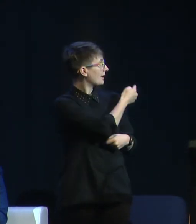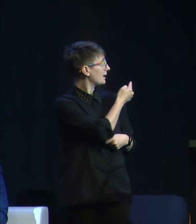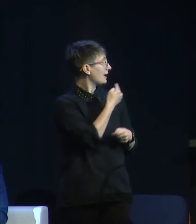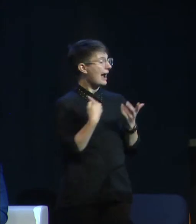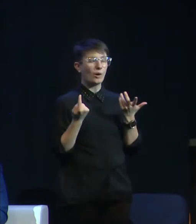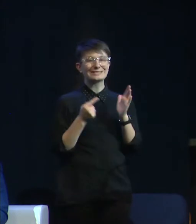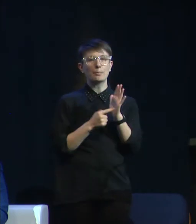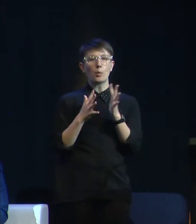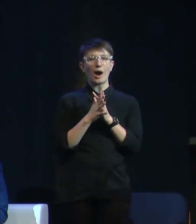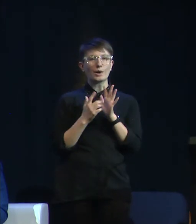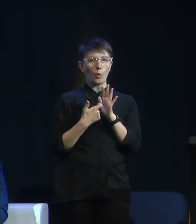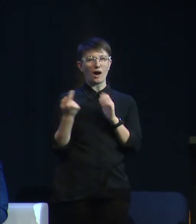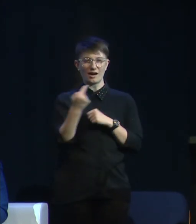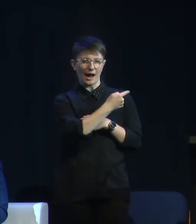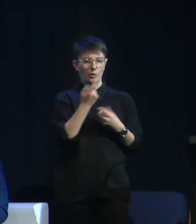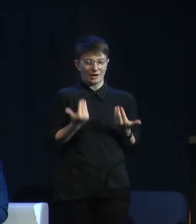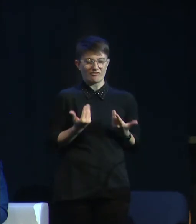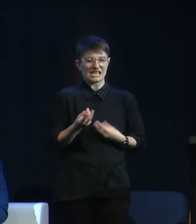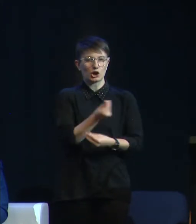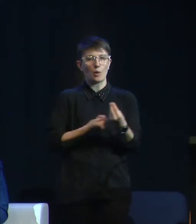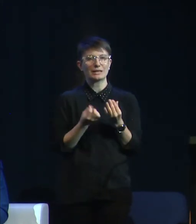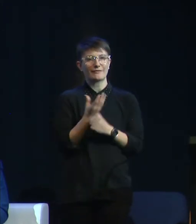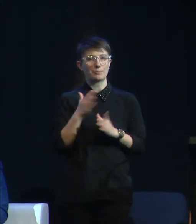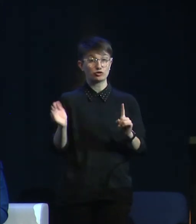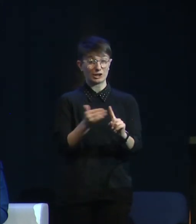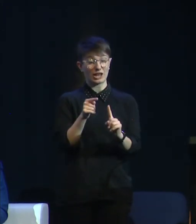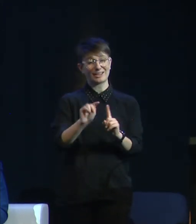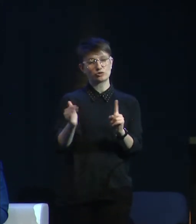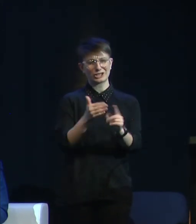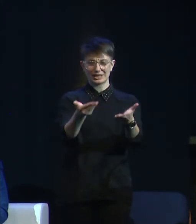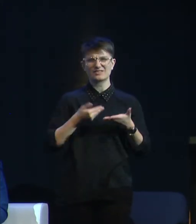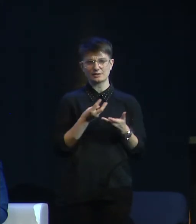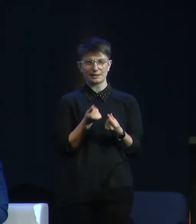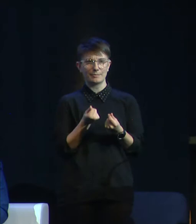strategy, and that strategy lays some really important platforms for where we go in the